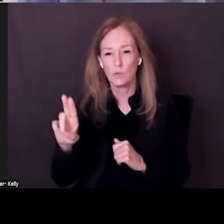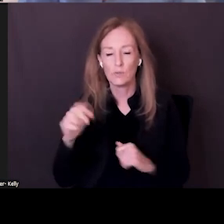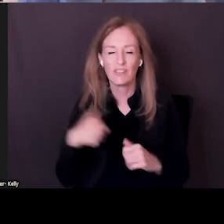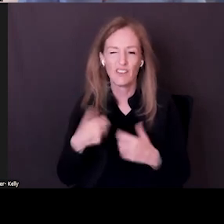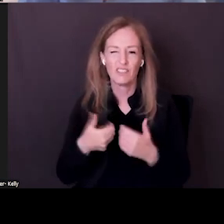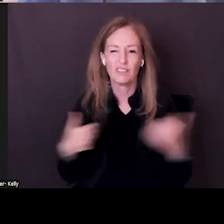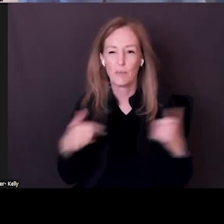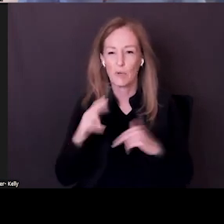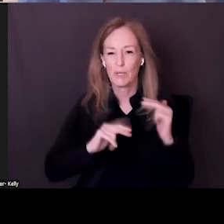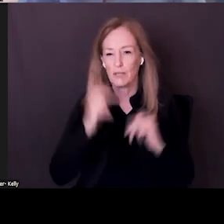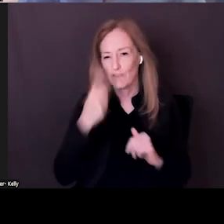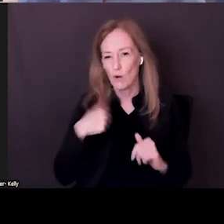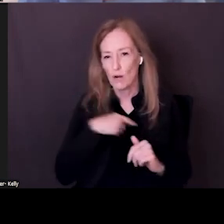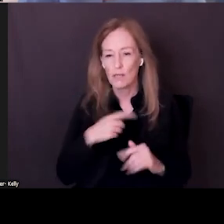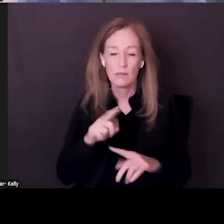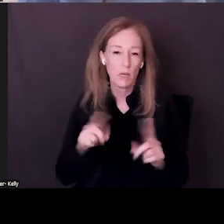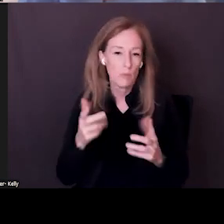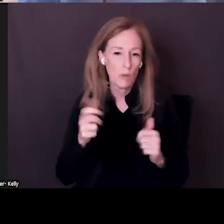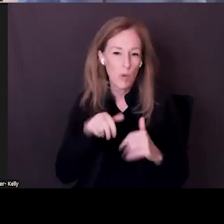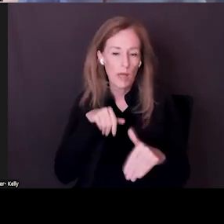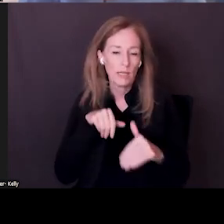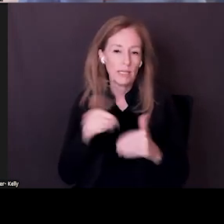WANT IT TO BE EASY ACCESS AND FAMILIAR ENVIRONMENT FOR THE